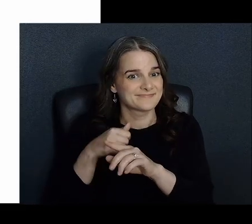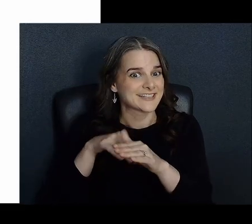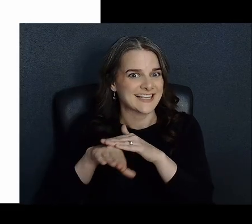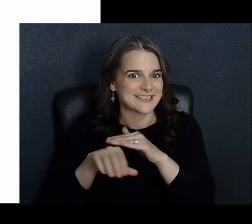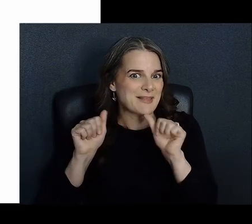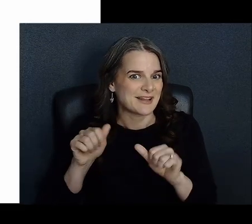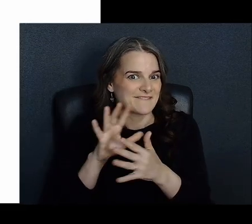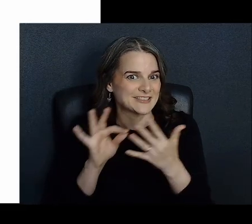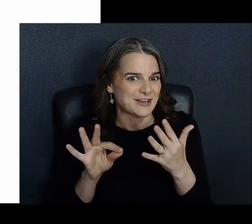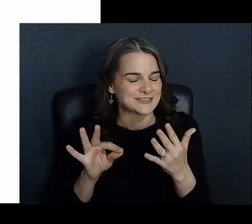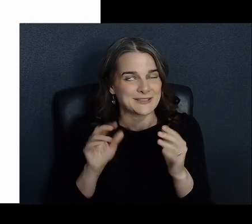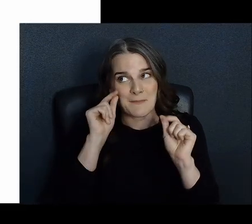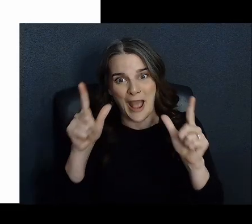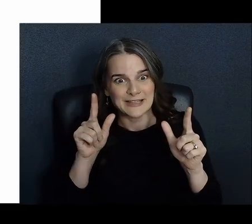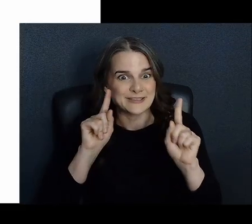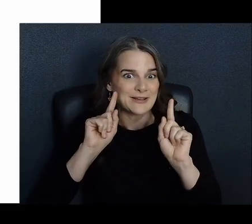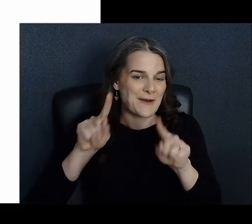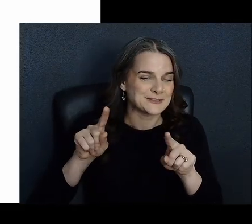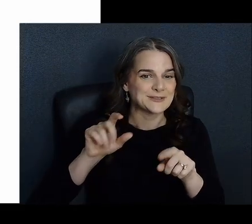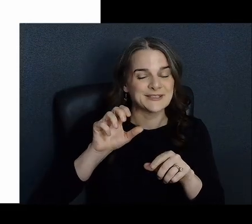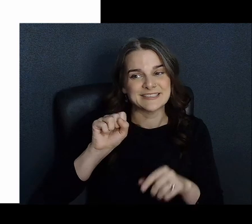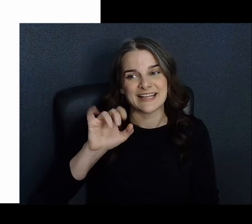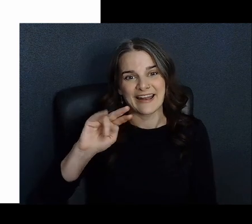You go to Settings, you go to Accessibility, you go to Vision.